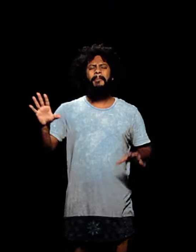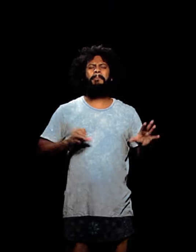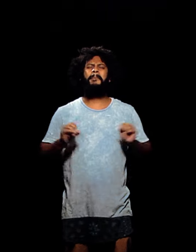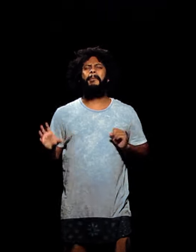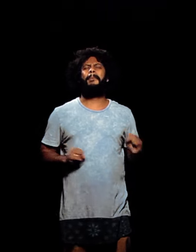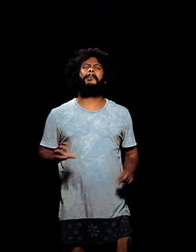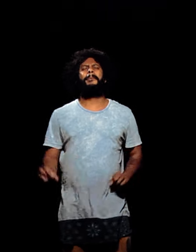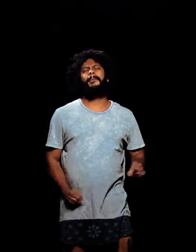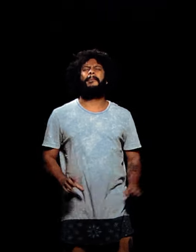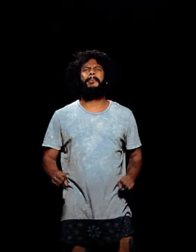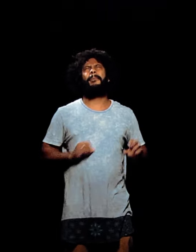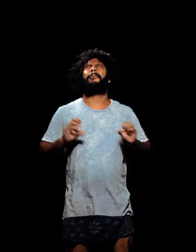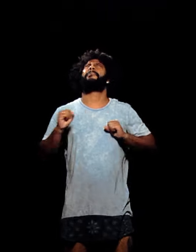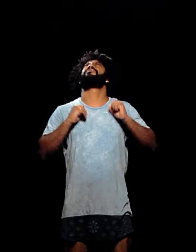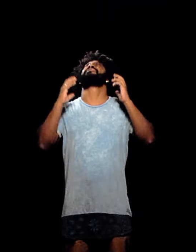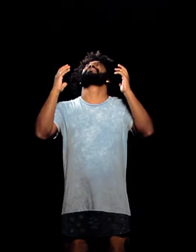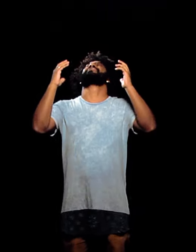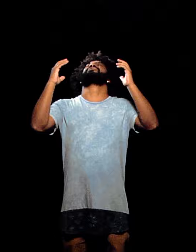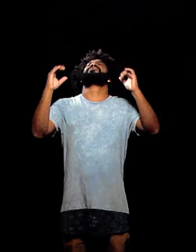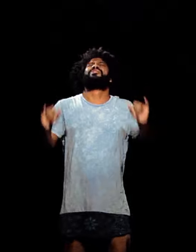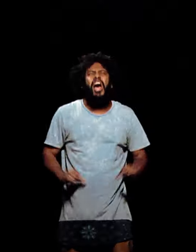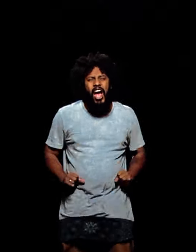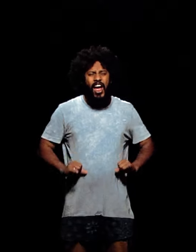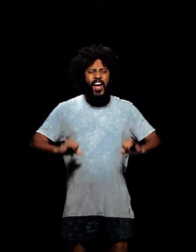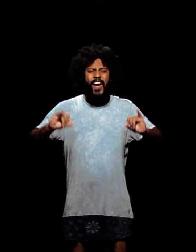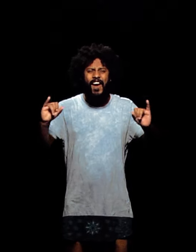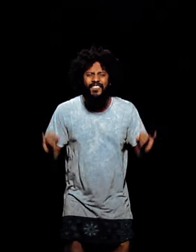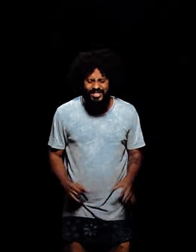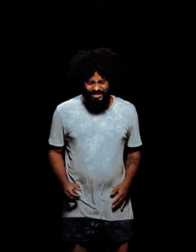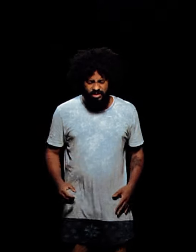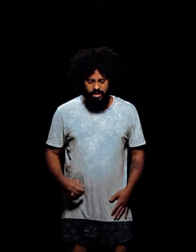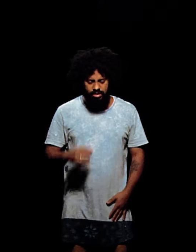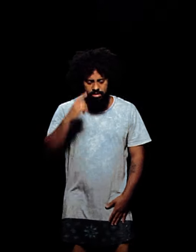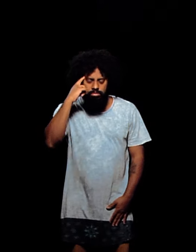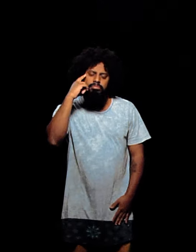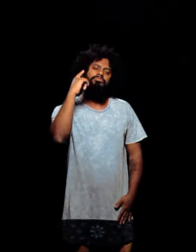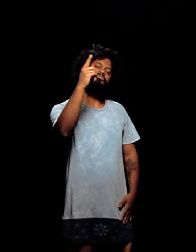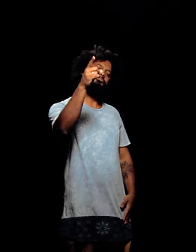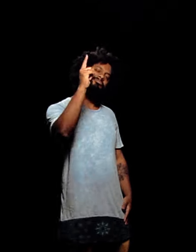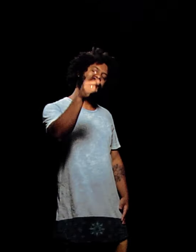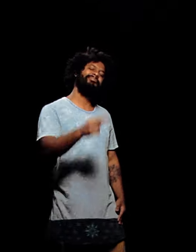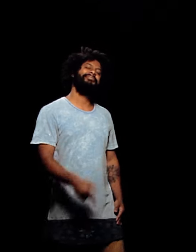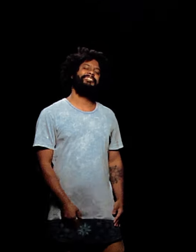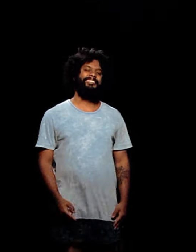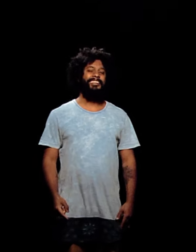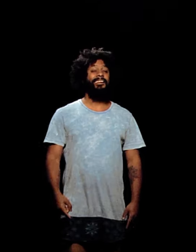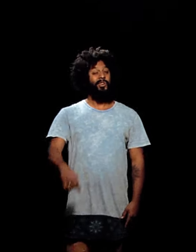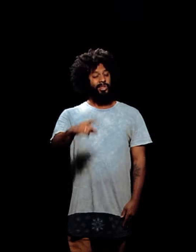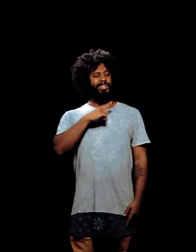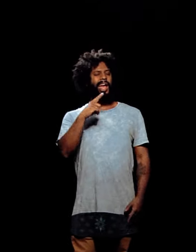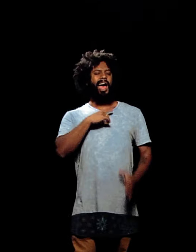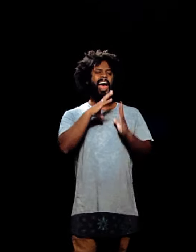Every day I'm hit with these sounds, with this suffering.